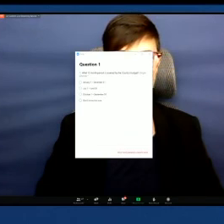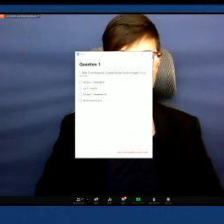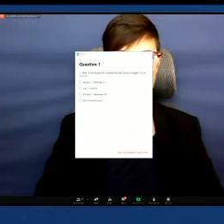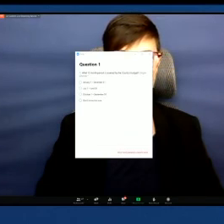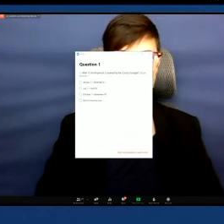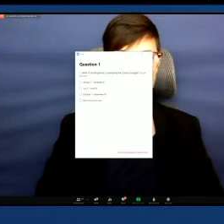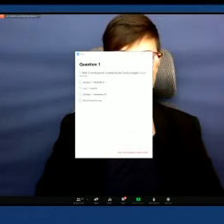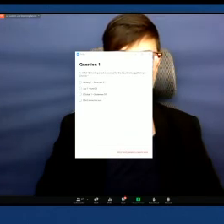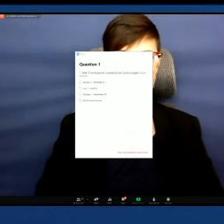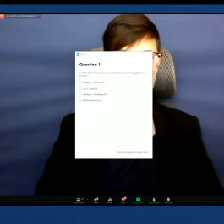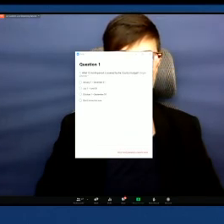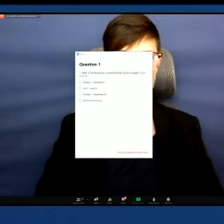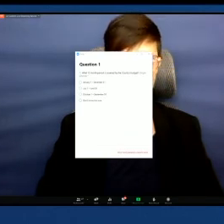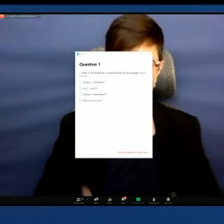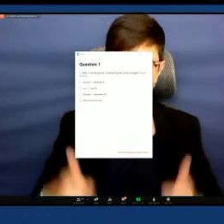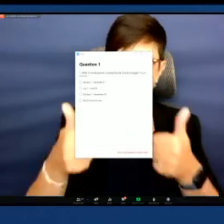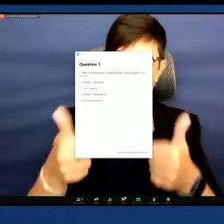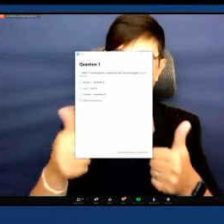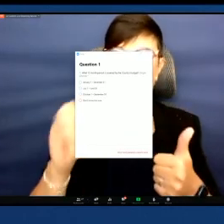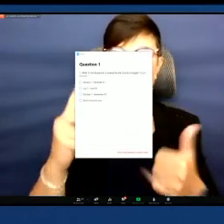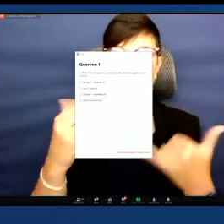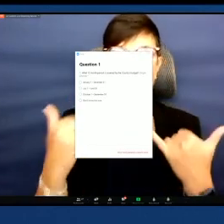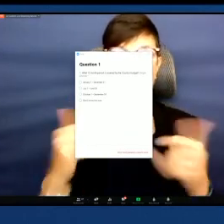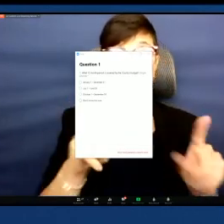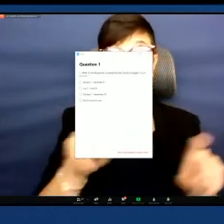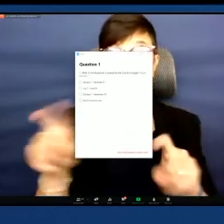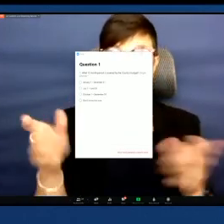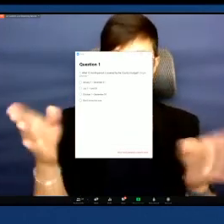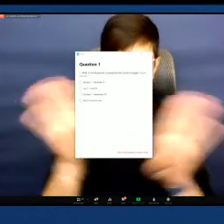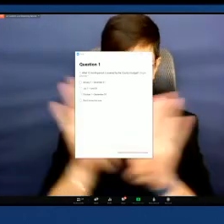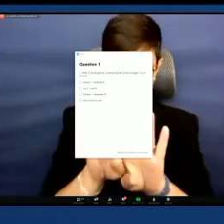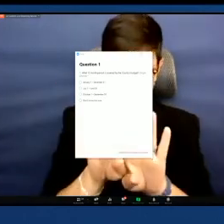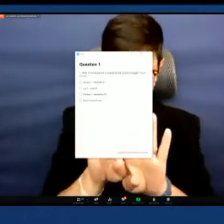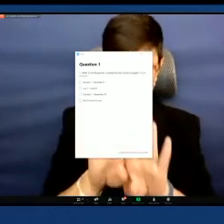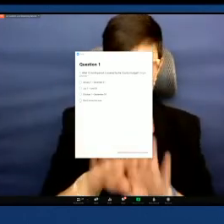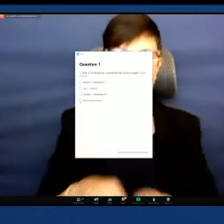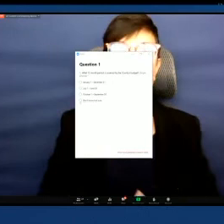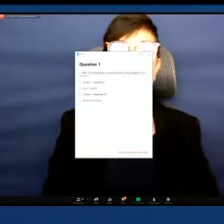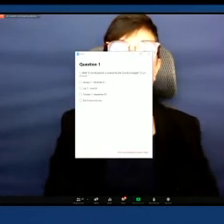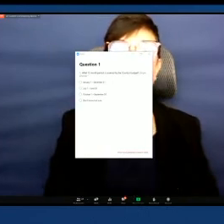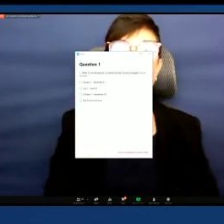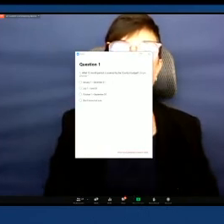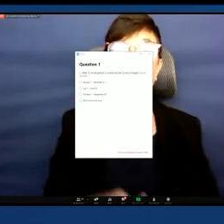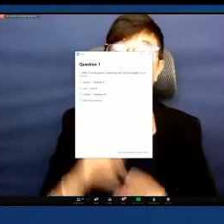All right, we will close the polling and if we can get the results on the screen.